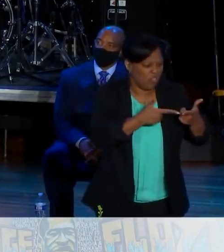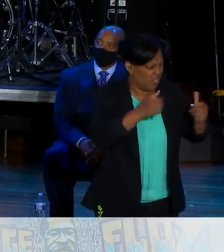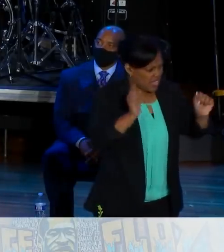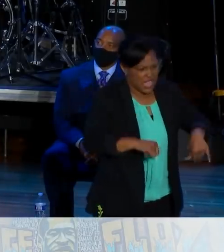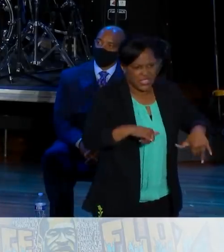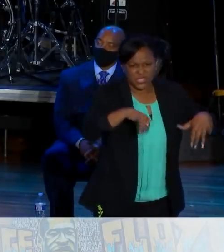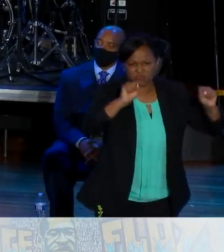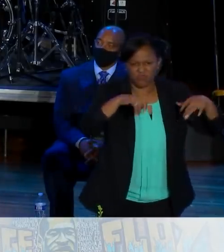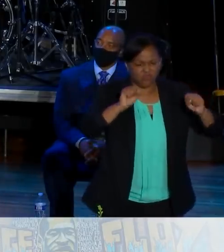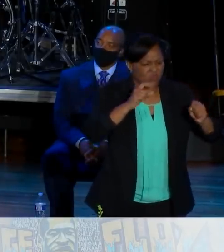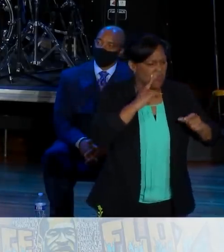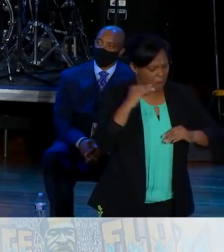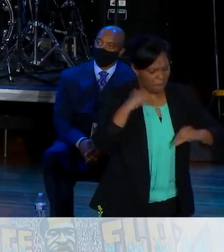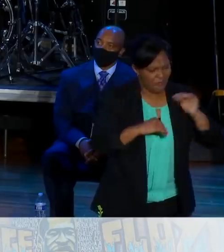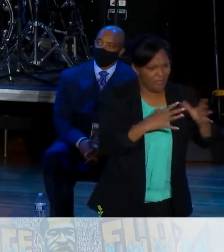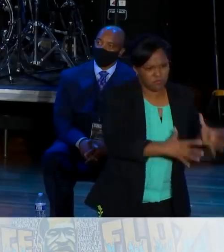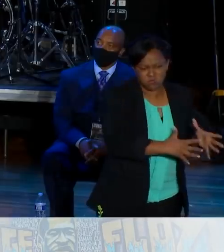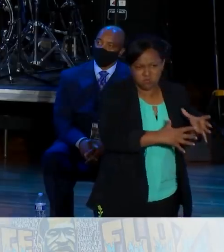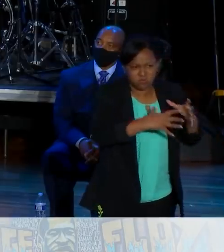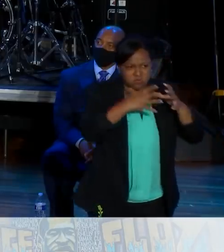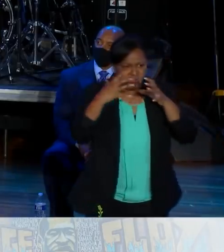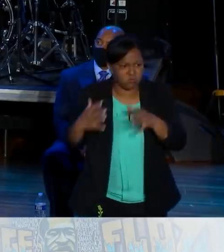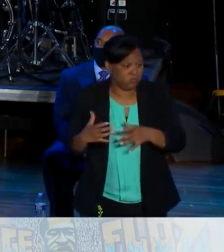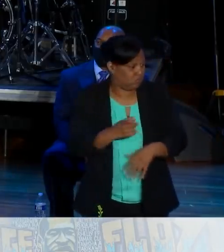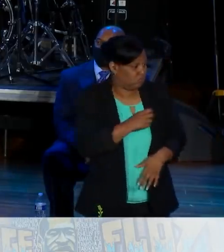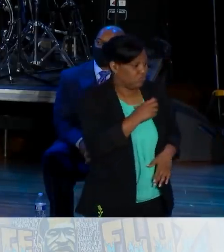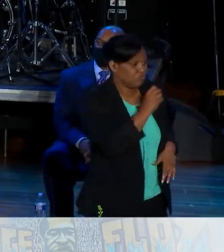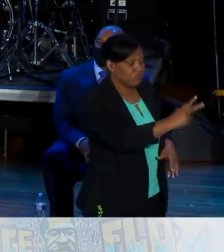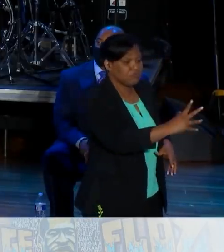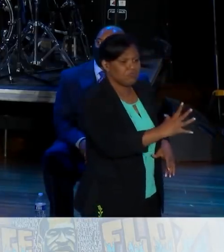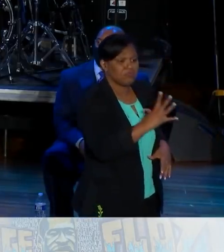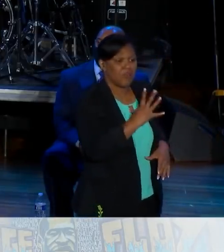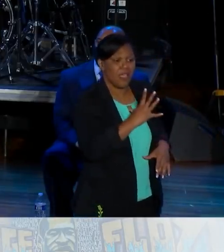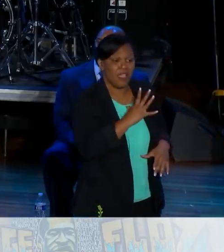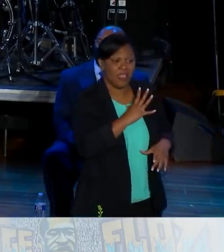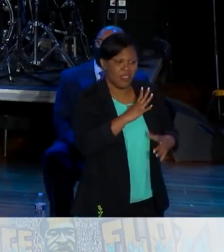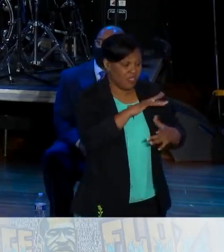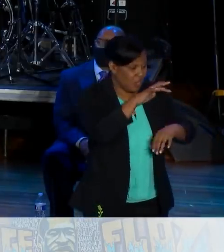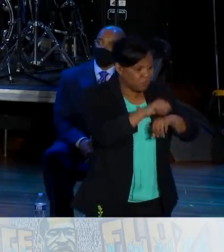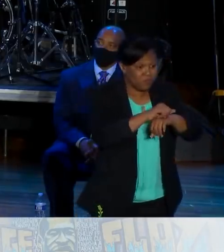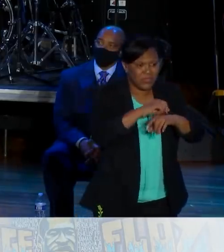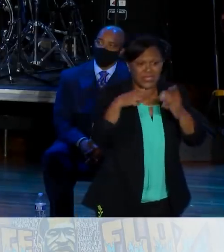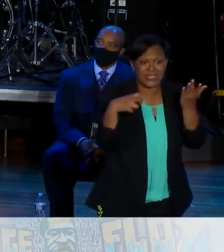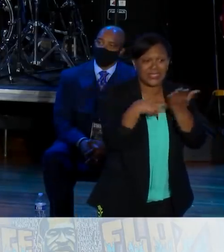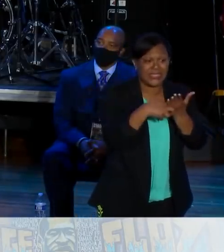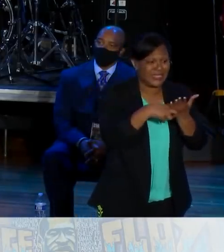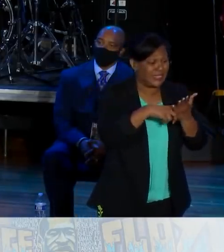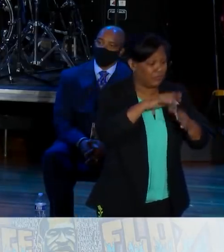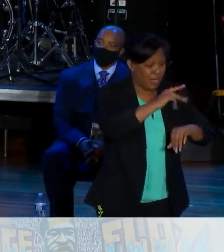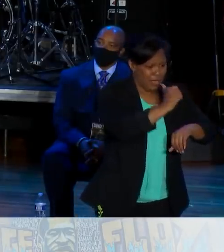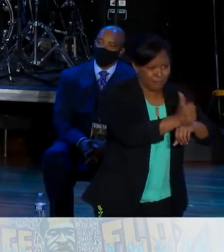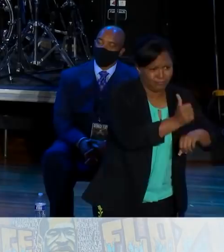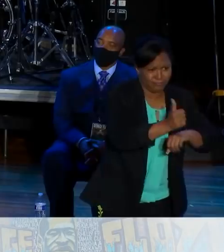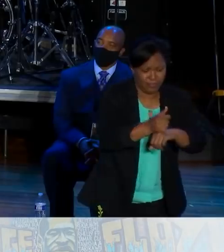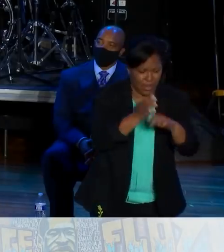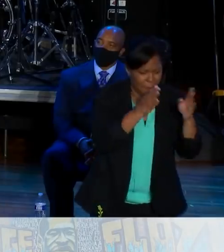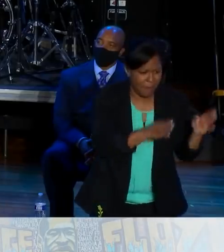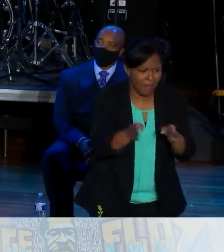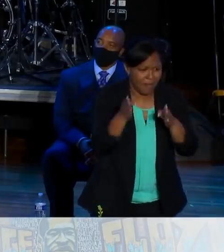AND SHE SAID, I'M ALREADY PACKING, LET ME KNOW. AND TYLER PERRY SAID I'LL GET THE FAMILIES, THE PLANE WHATEVER YOU ALL NEED BECAUSE